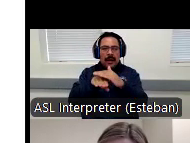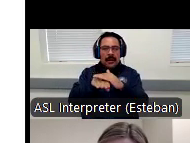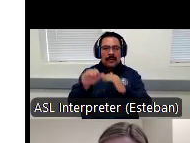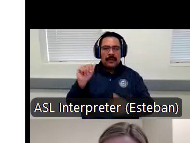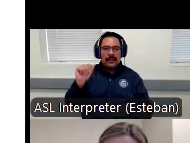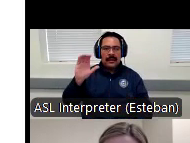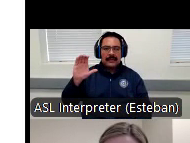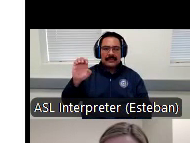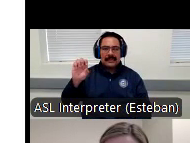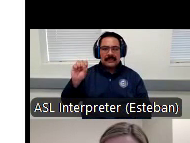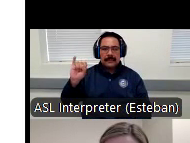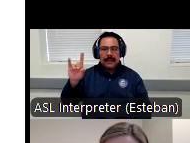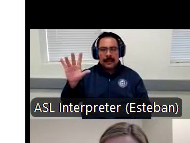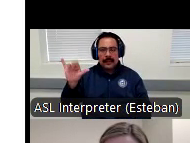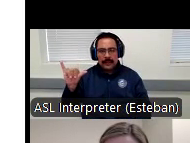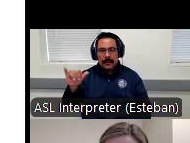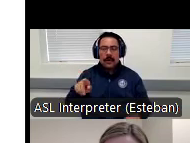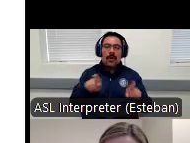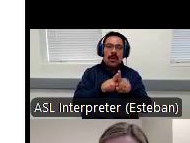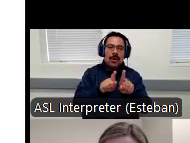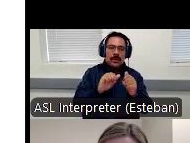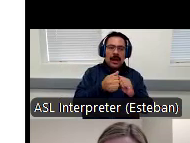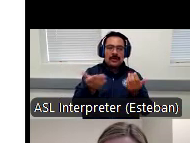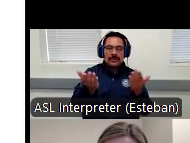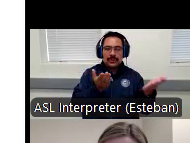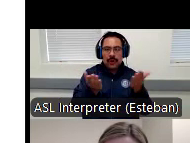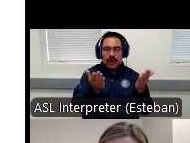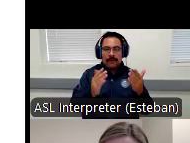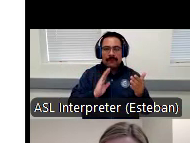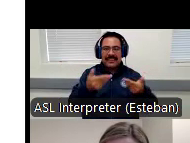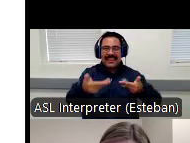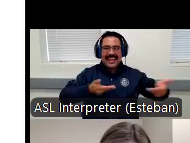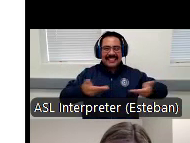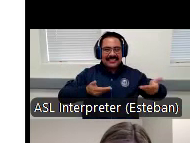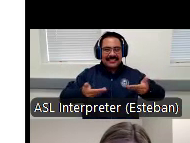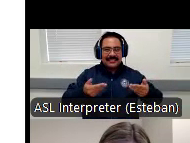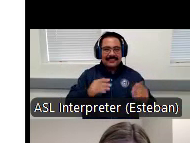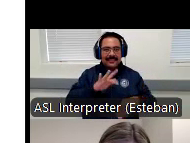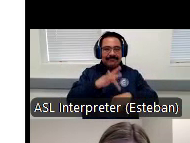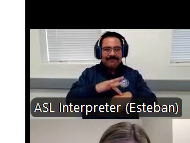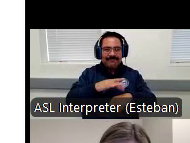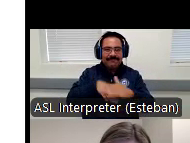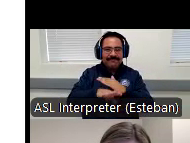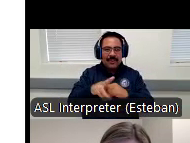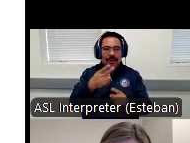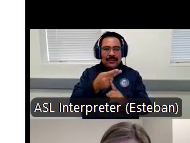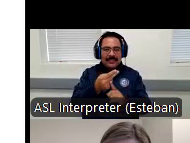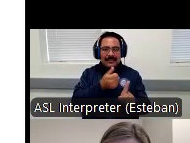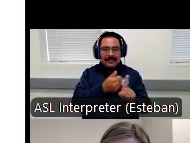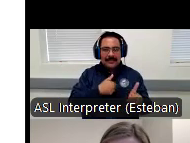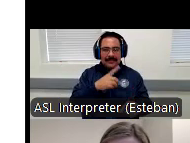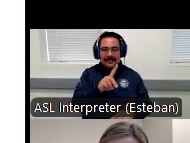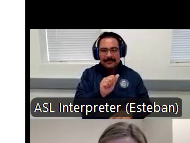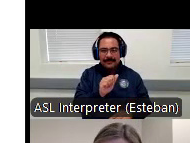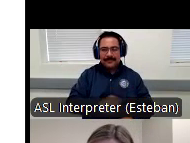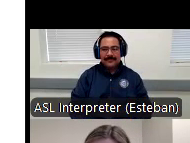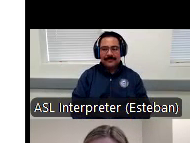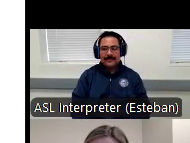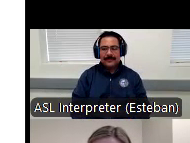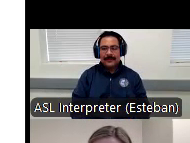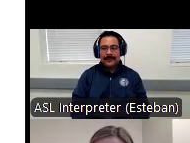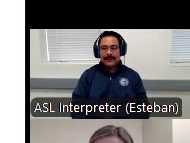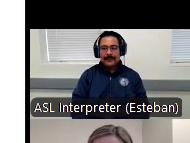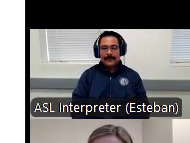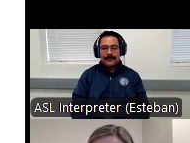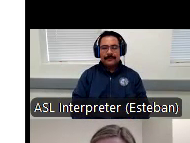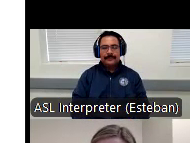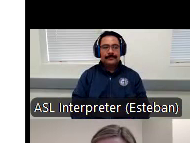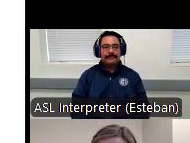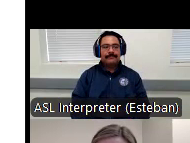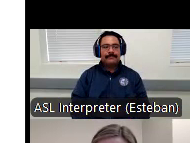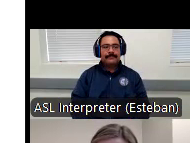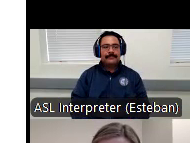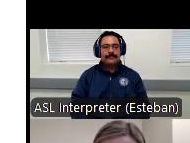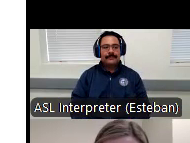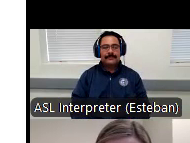as well as how to serve guests that come to your hotels with disabilities.